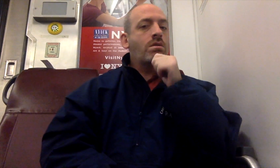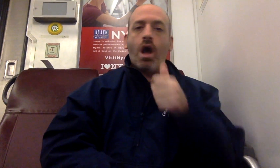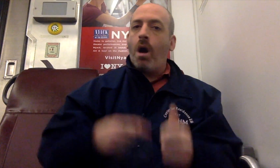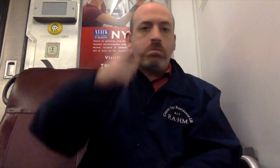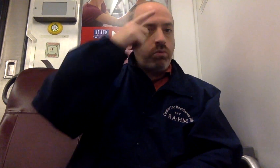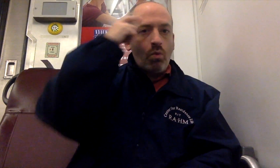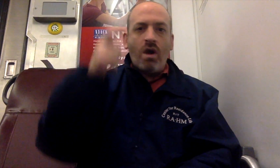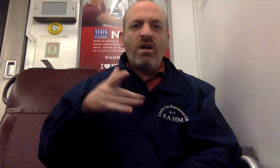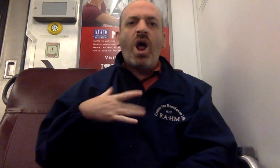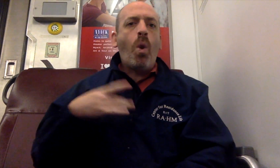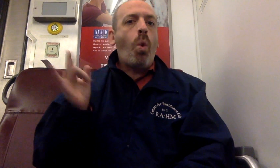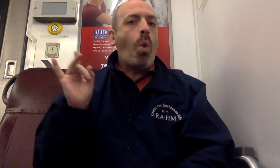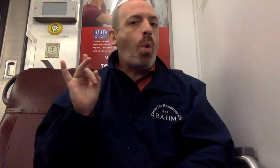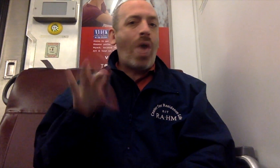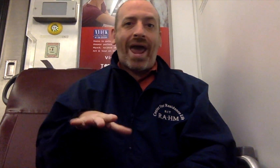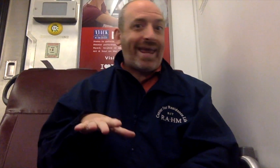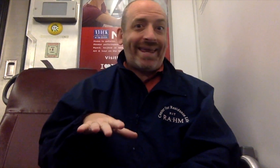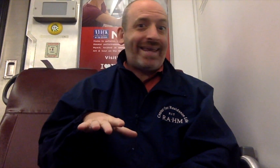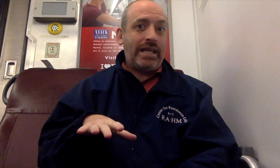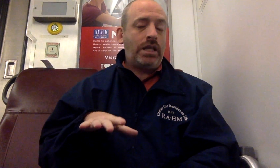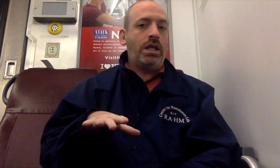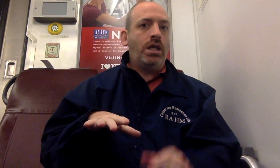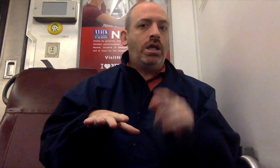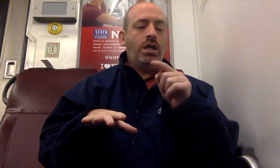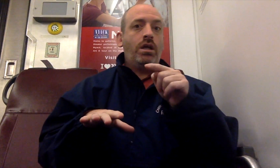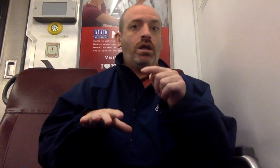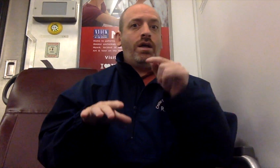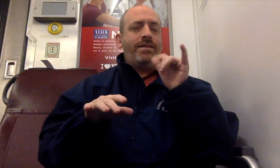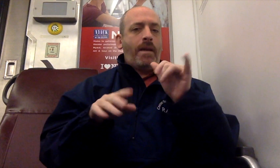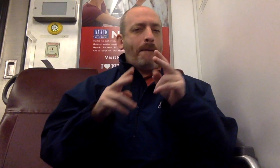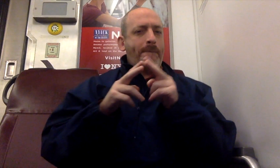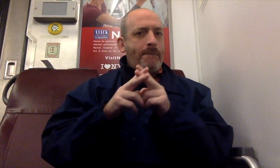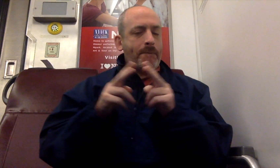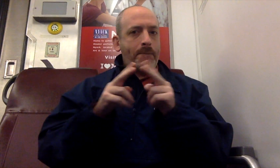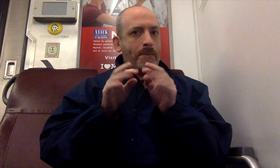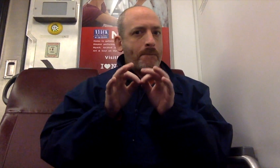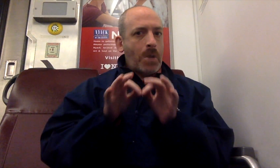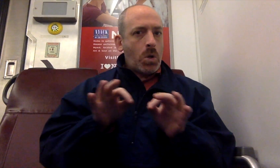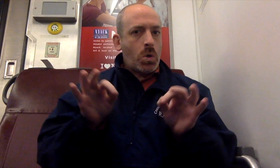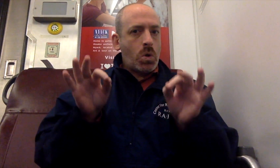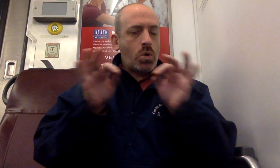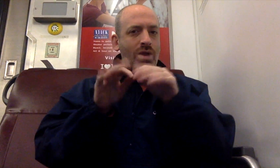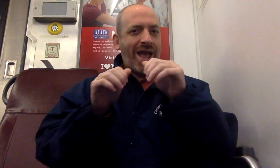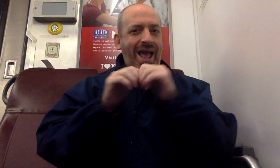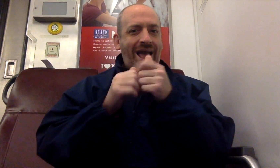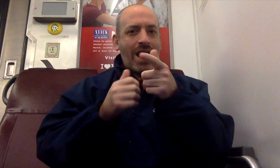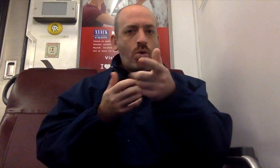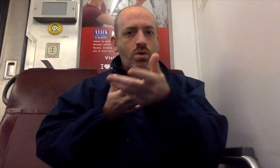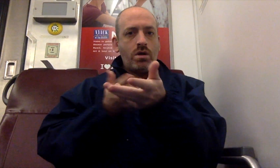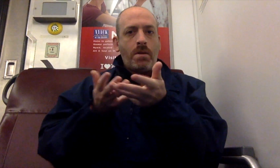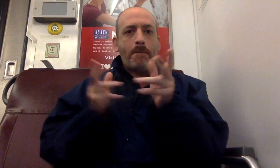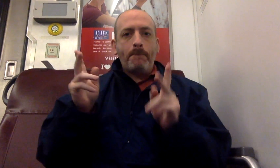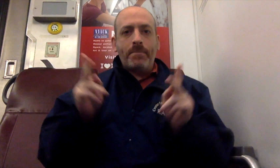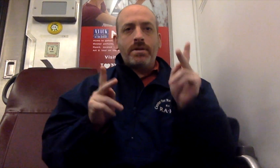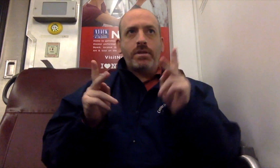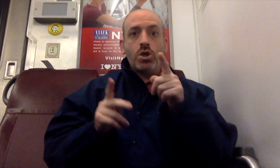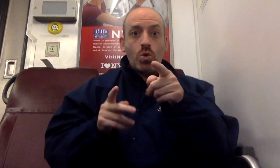Not just because you just "don't like using" VRI. It's very important for you to be aware on how